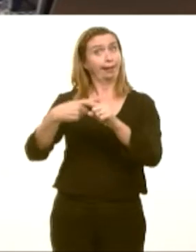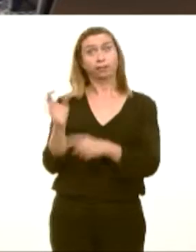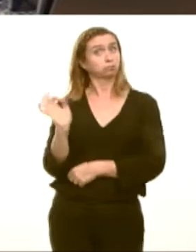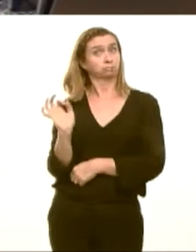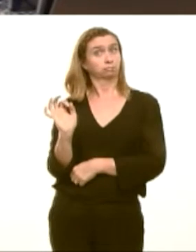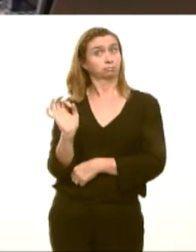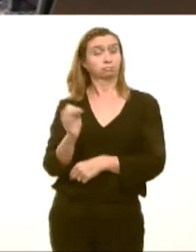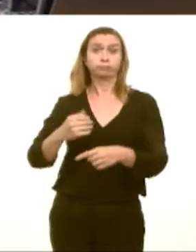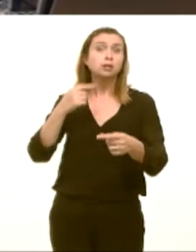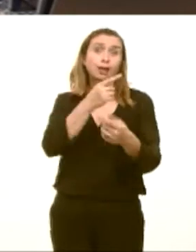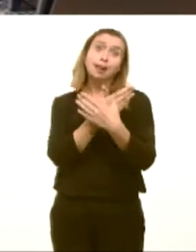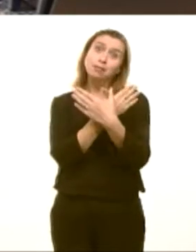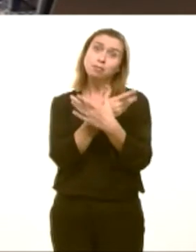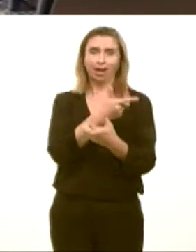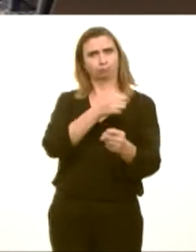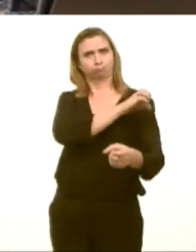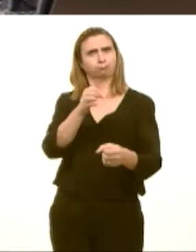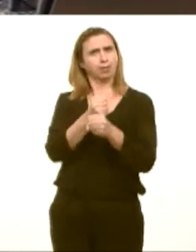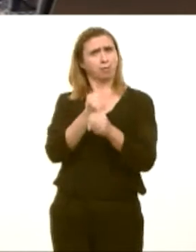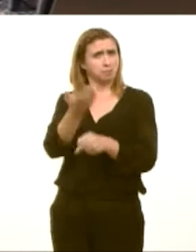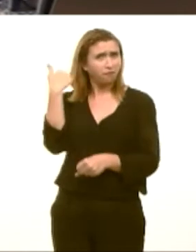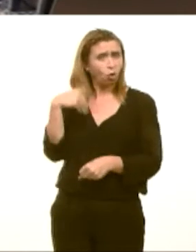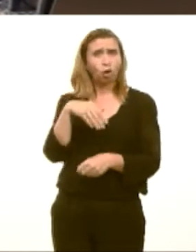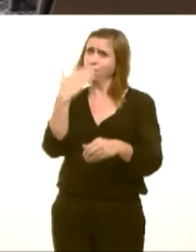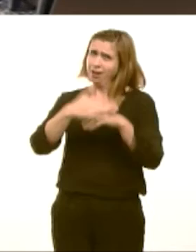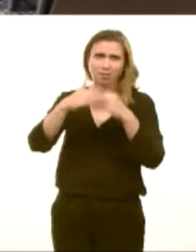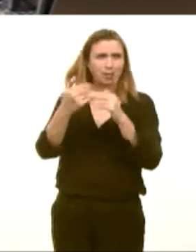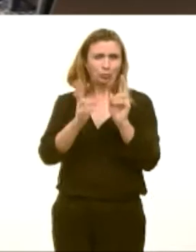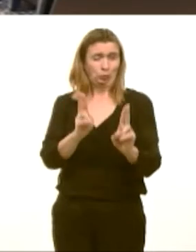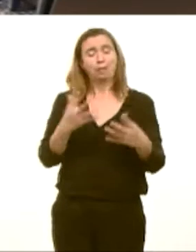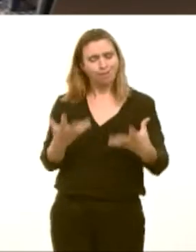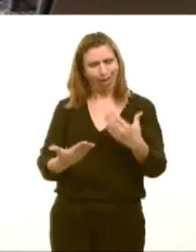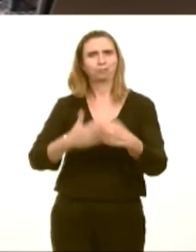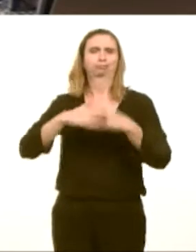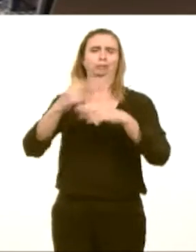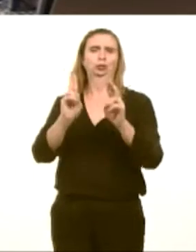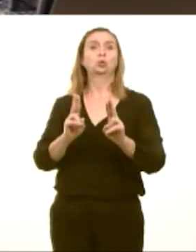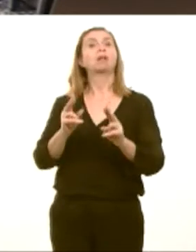It didnít happen when the Lib Dems were in Government. Weíre seeing GCSE results improve, weíre seeing Schools Challenge Cymru improving our